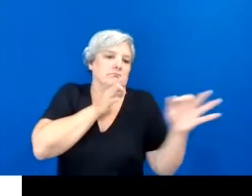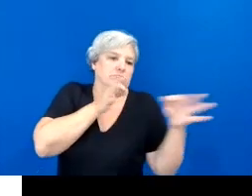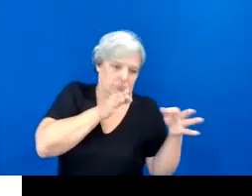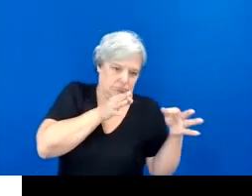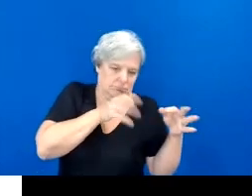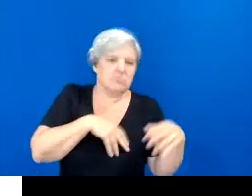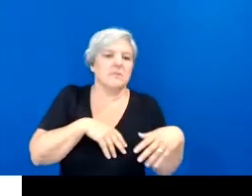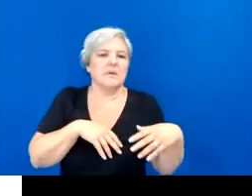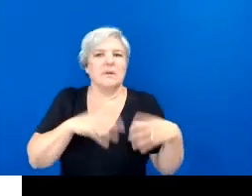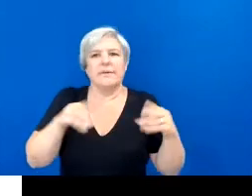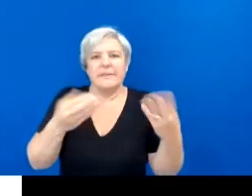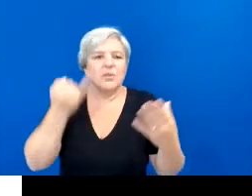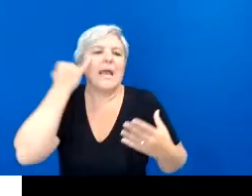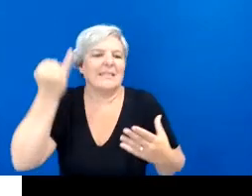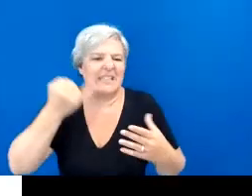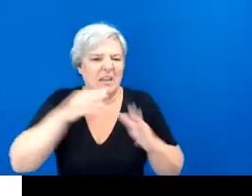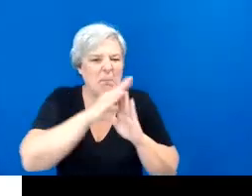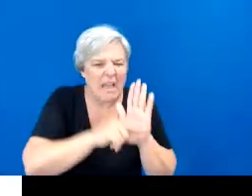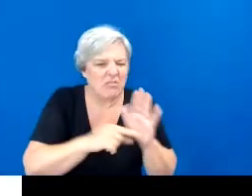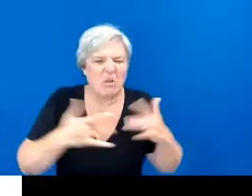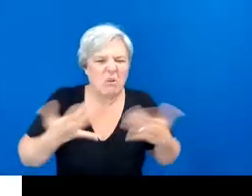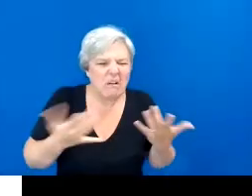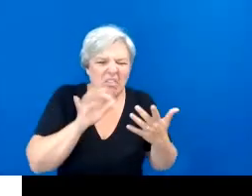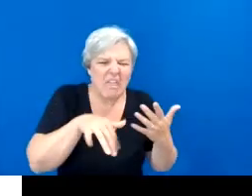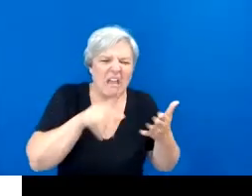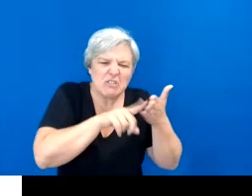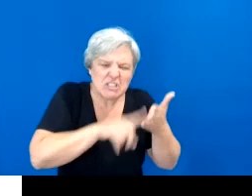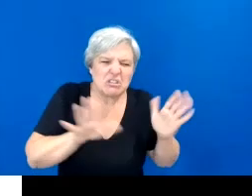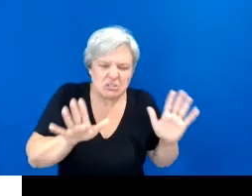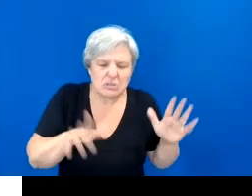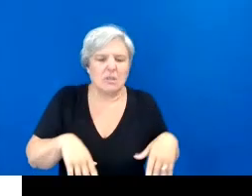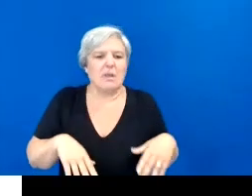gives you kind of the background and the rationale.